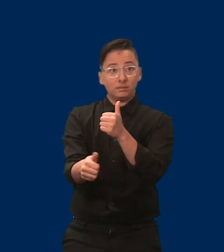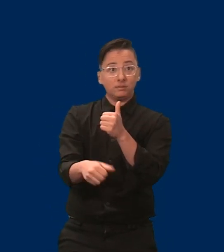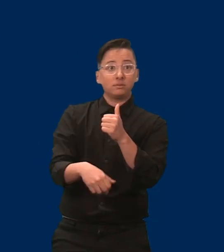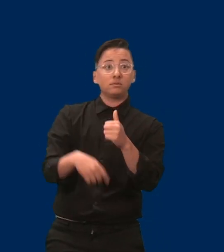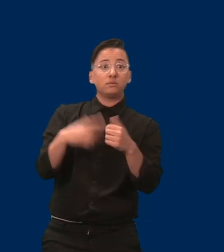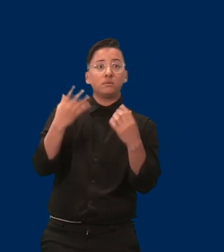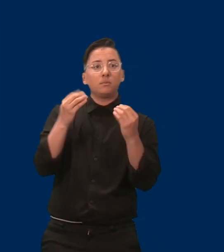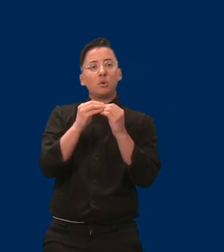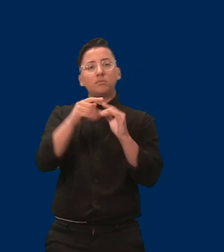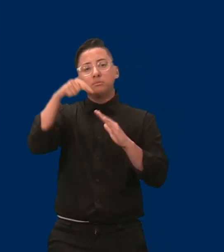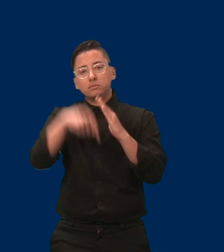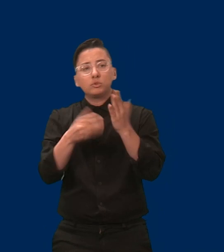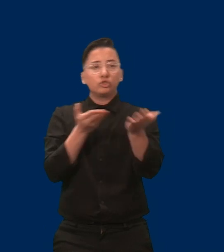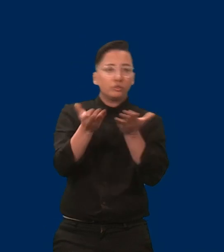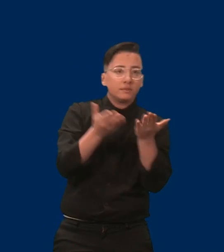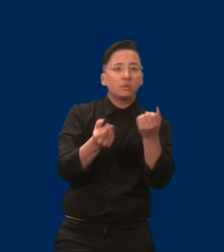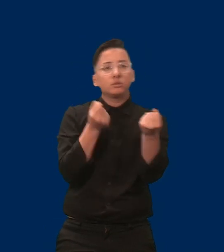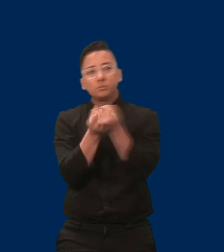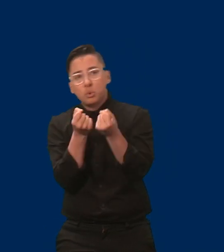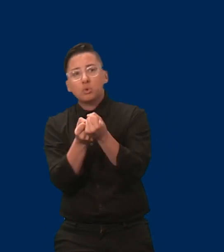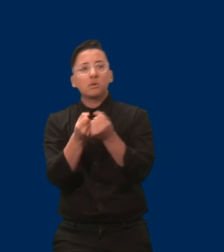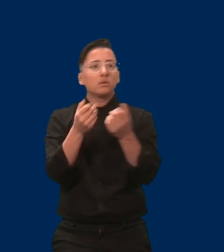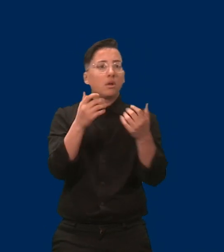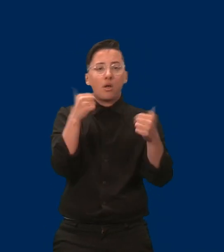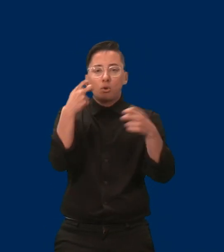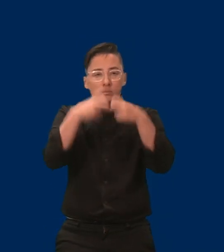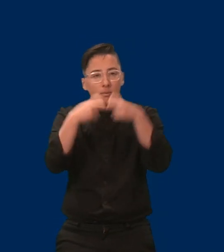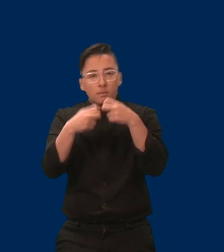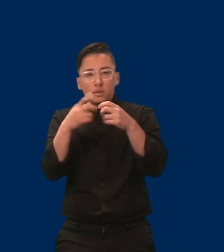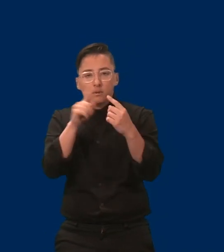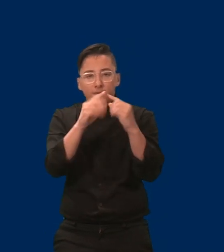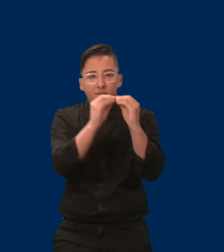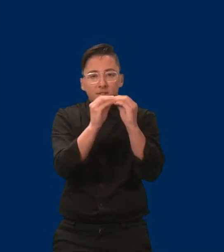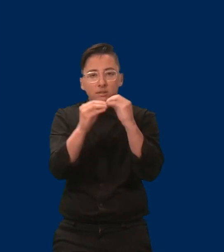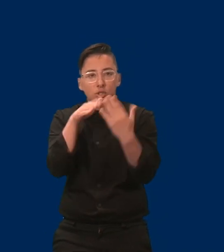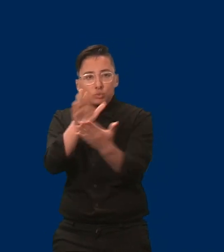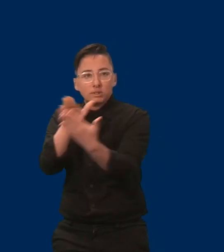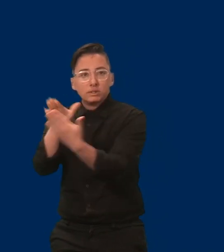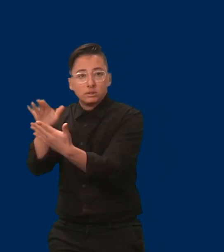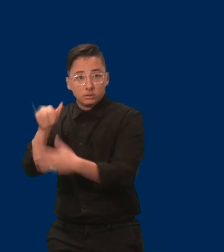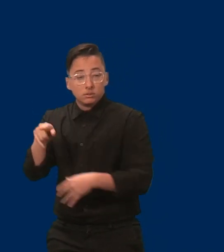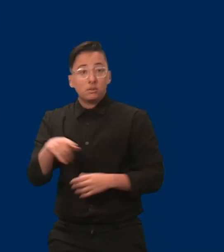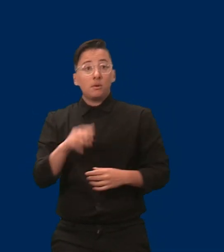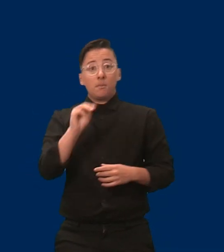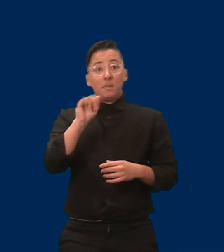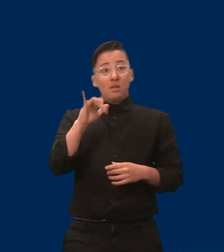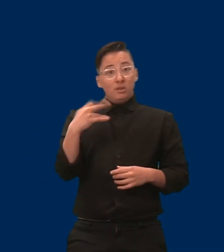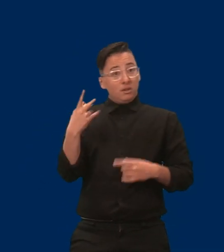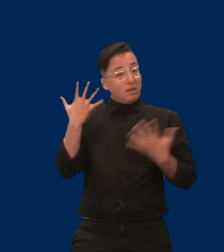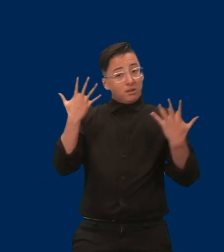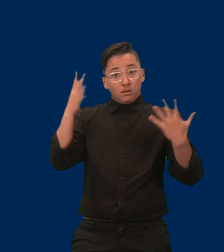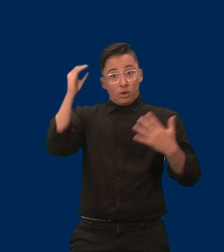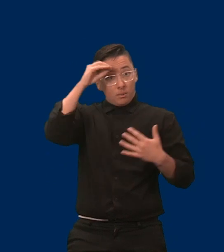and what needs to be fixed in the state of Minnesota. So you asked my opinion on that. That's just where I think I'm at with that one.